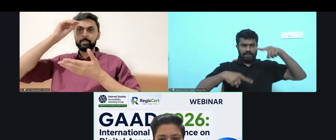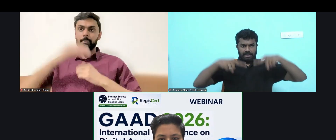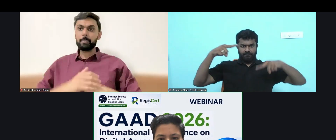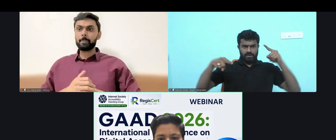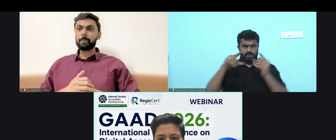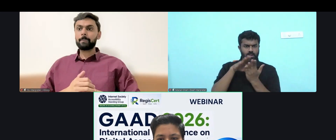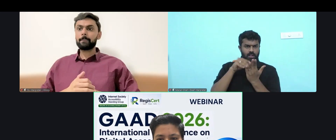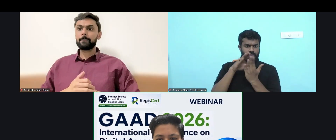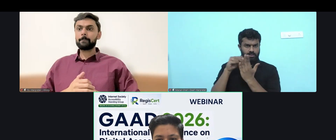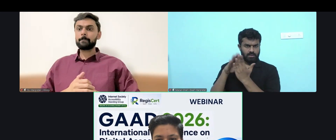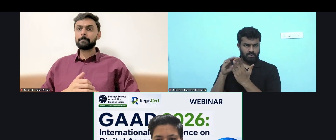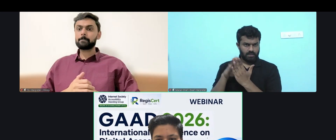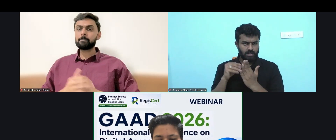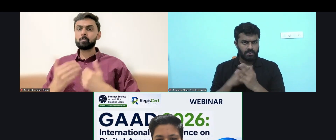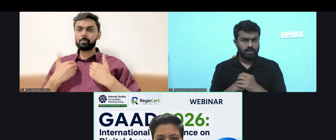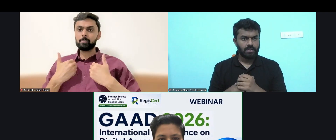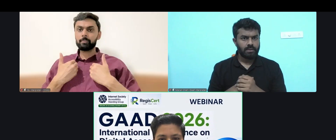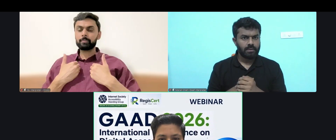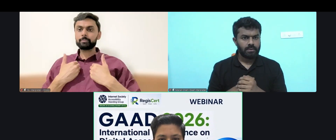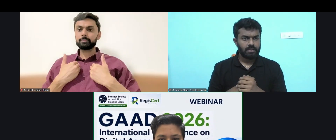So I would like to share my screen here.